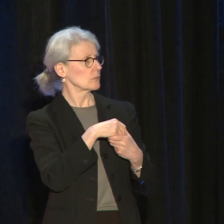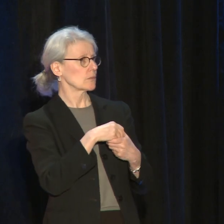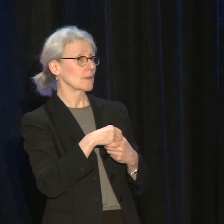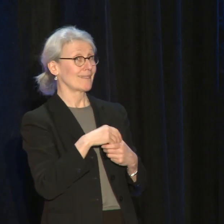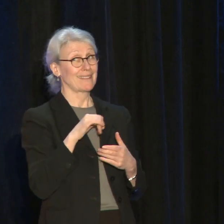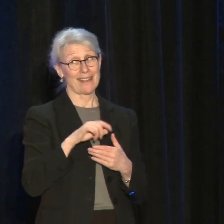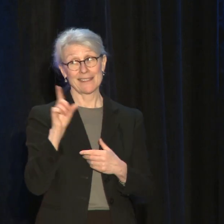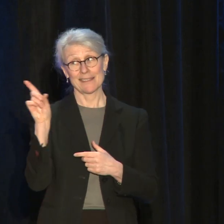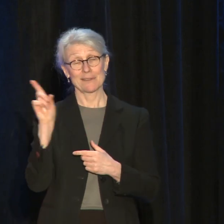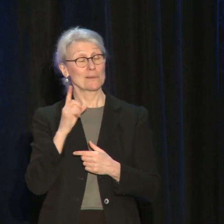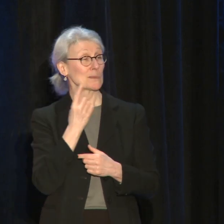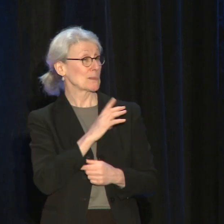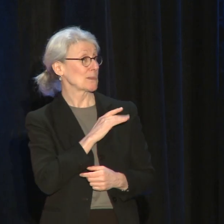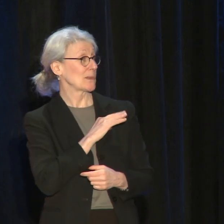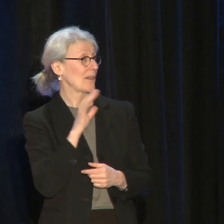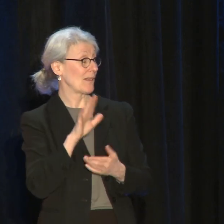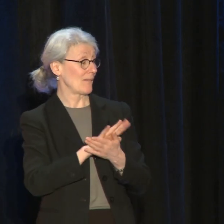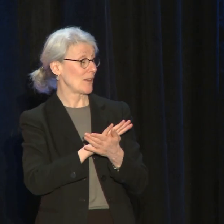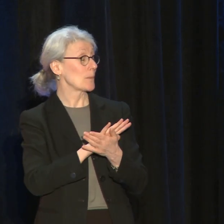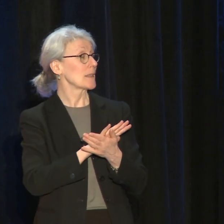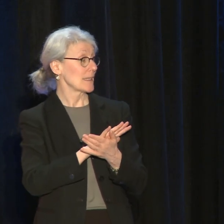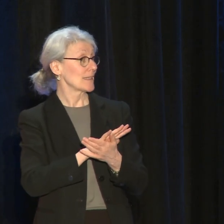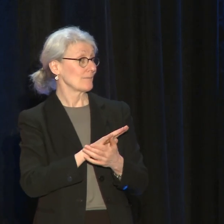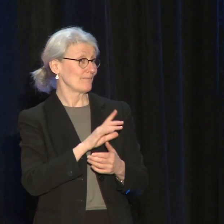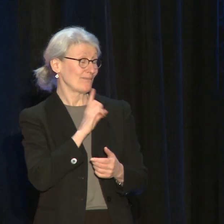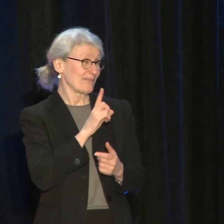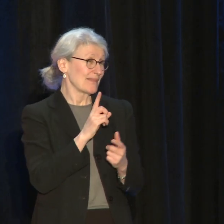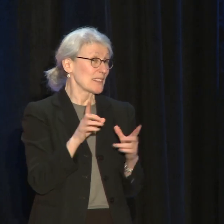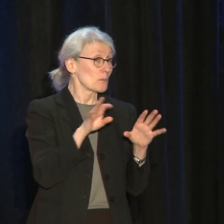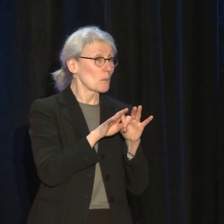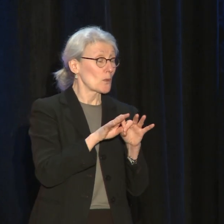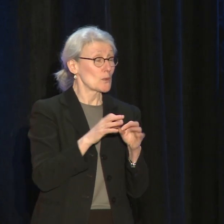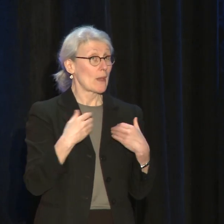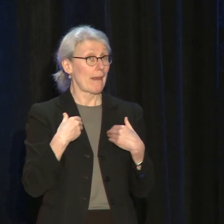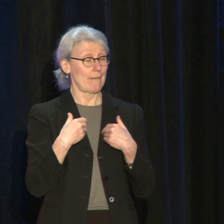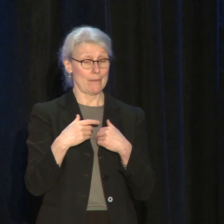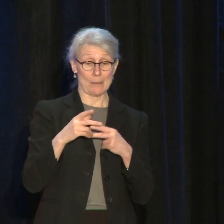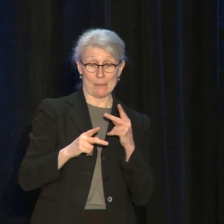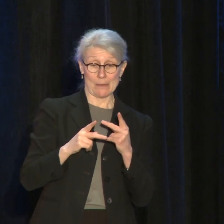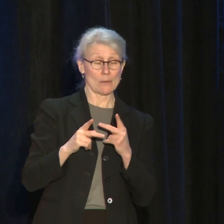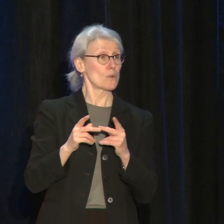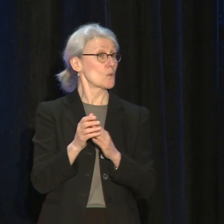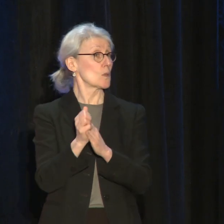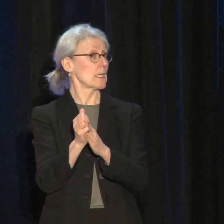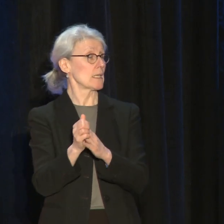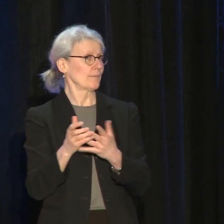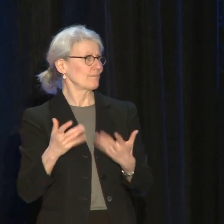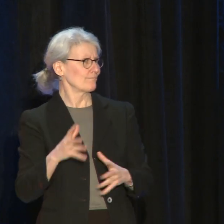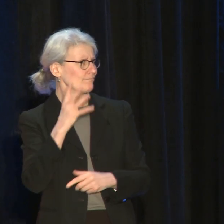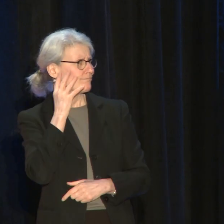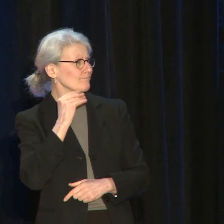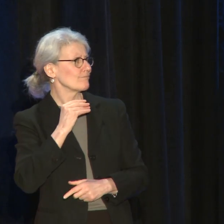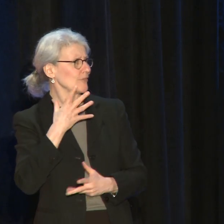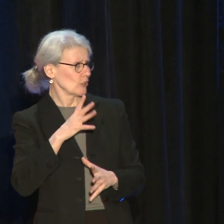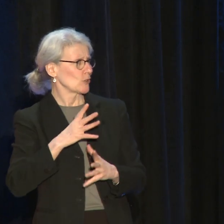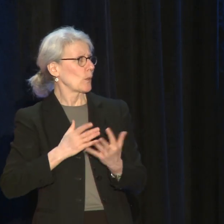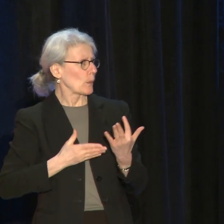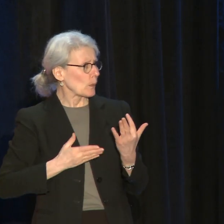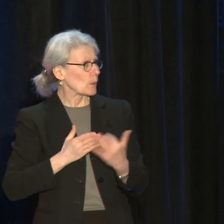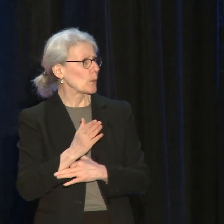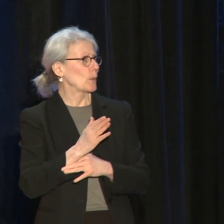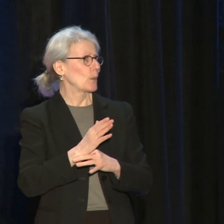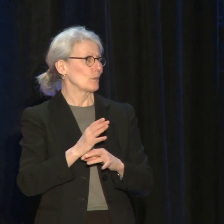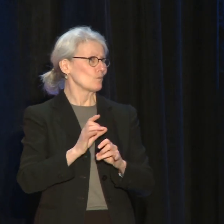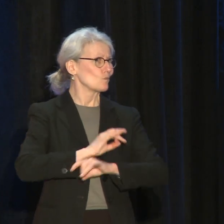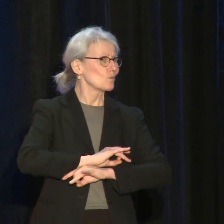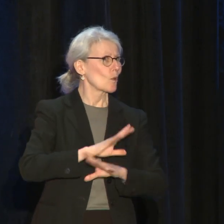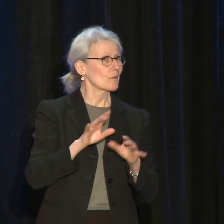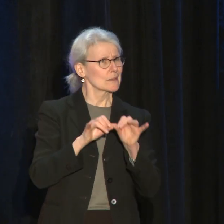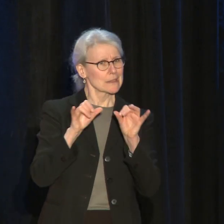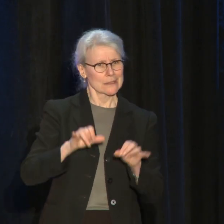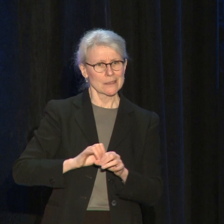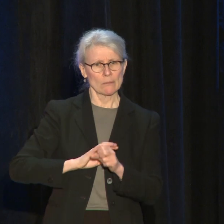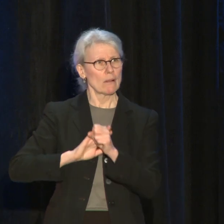that it's about leadership, it's about people who have been affected by these systems, reporting